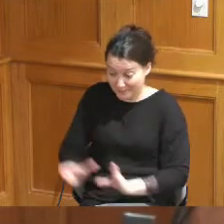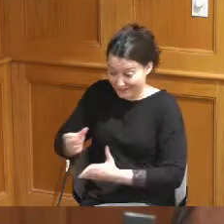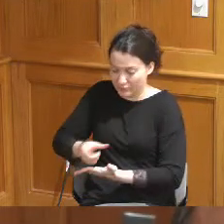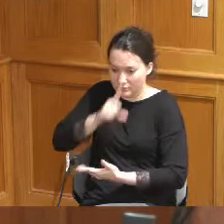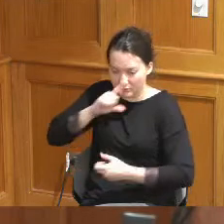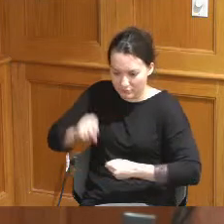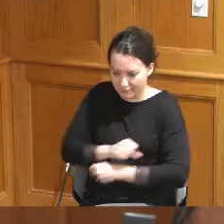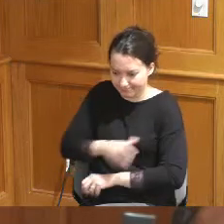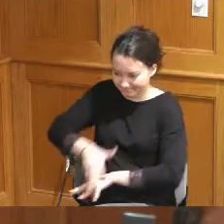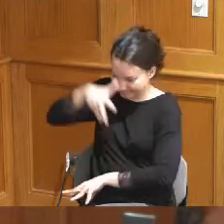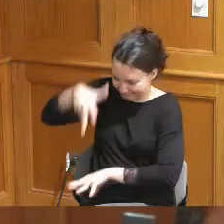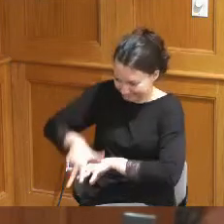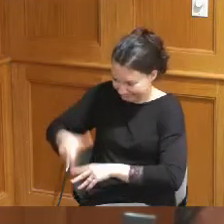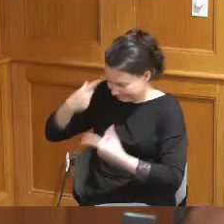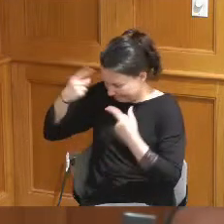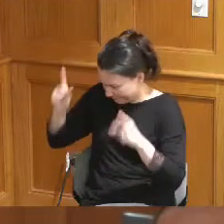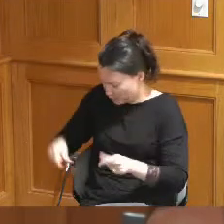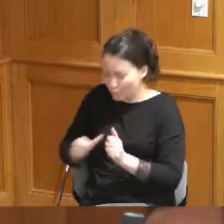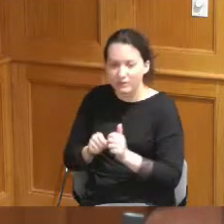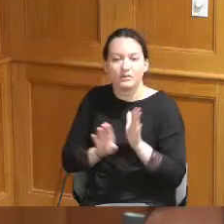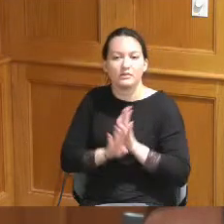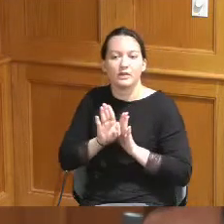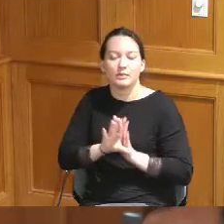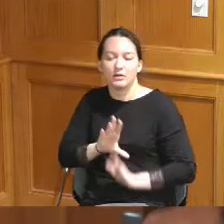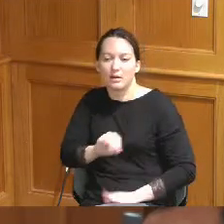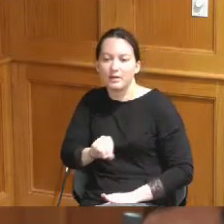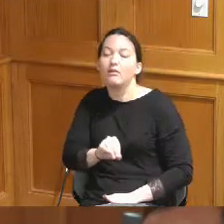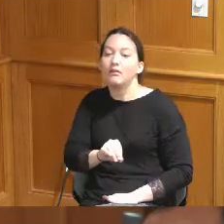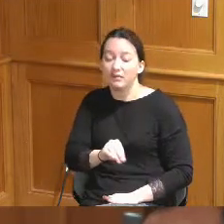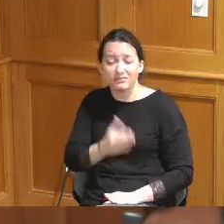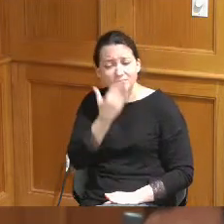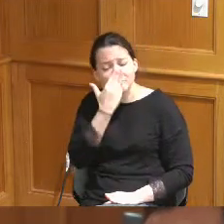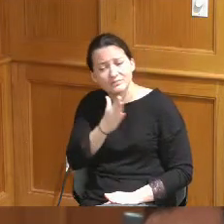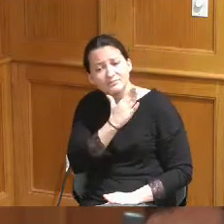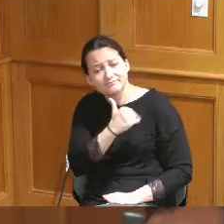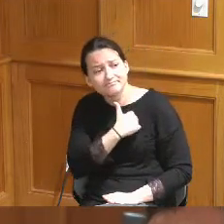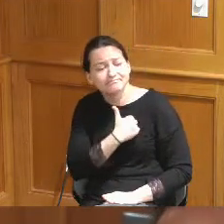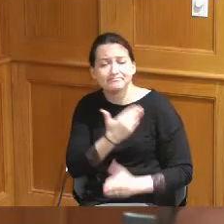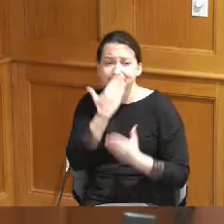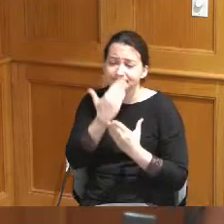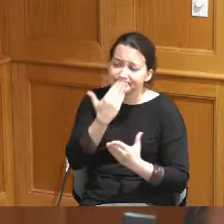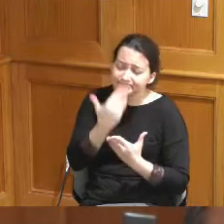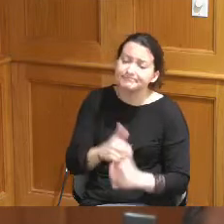finalized with the developer so we appreciate this and and be more grateful so thank you again